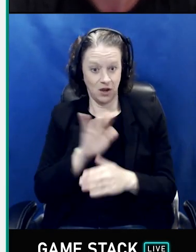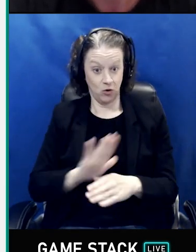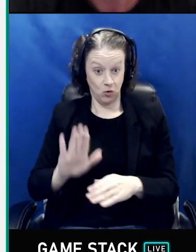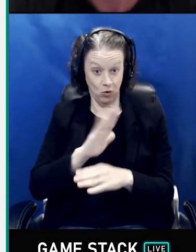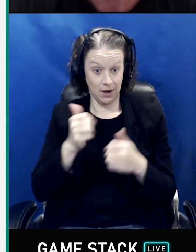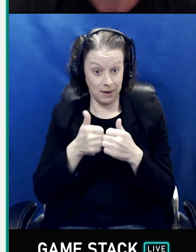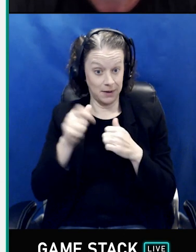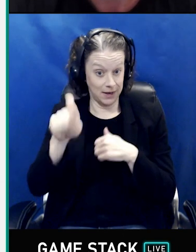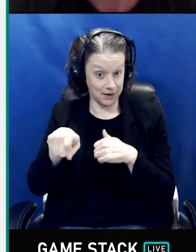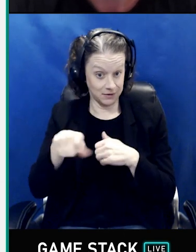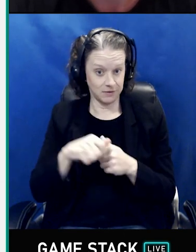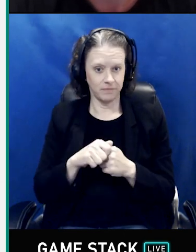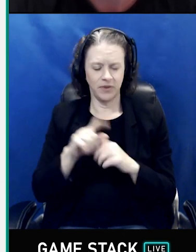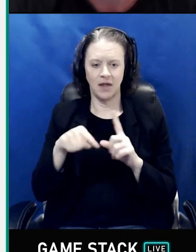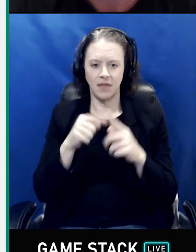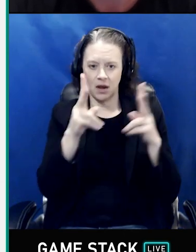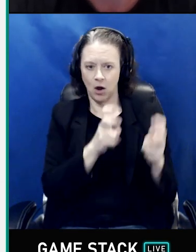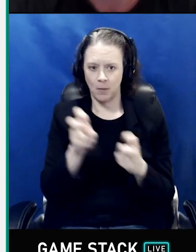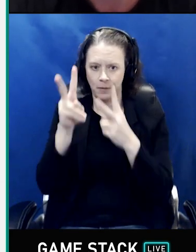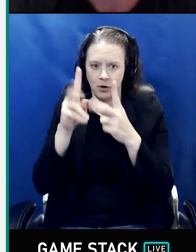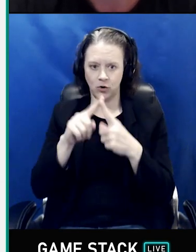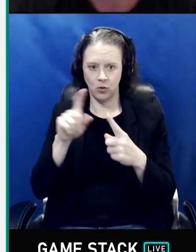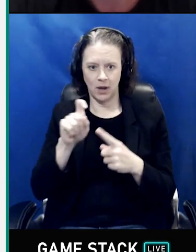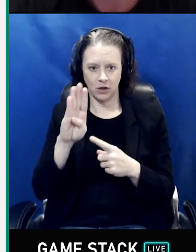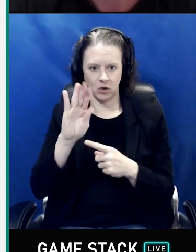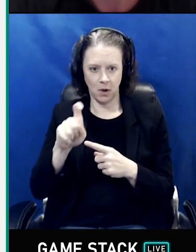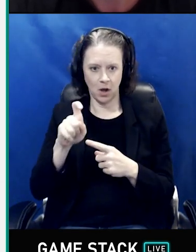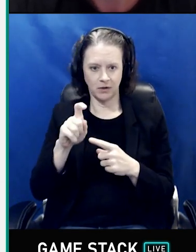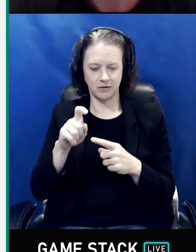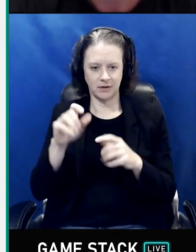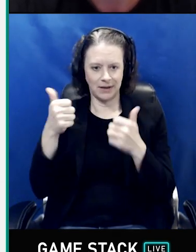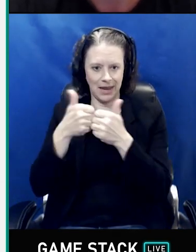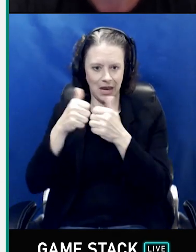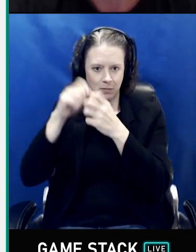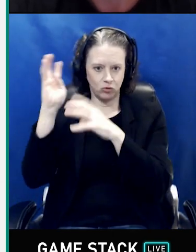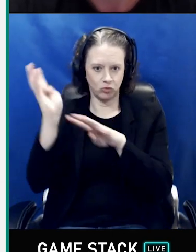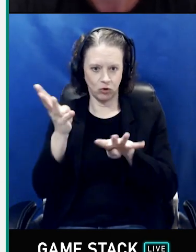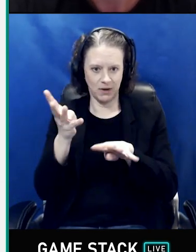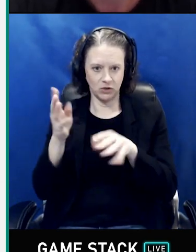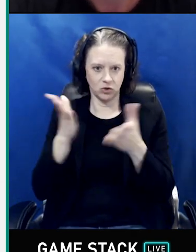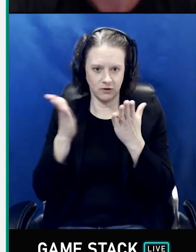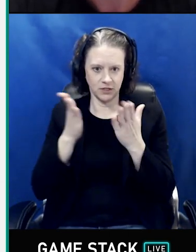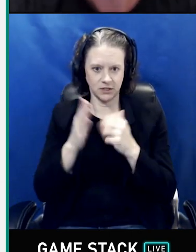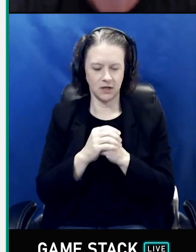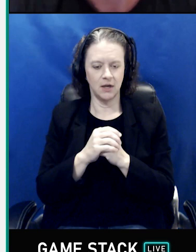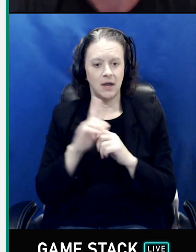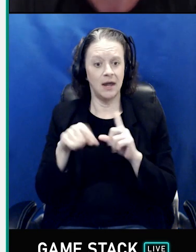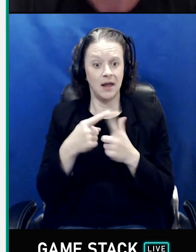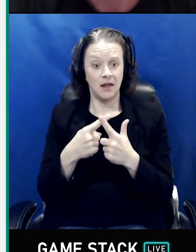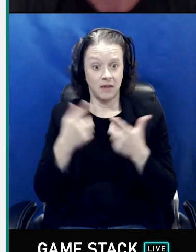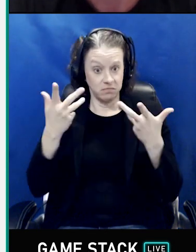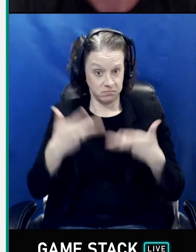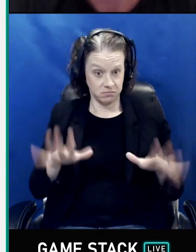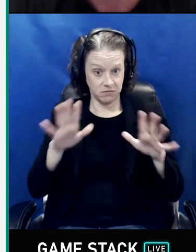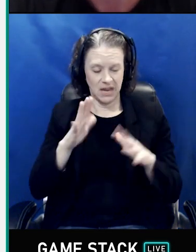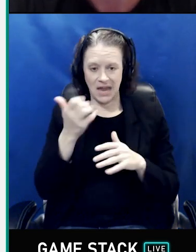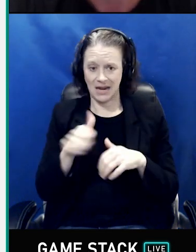Then you upload them to the Xbox Game Streaming service. After you've done this, any time the Xbox Game Streaming applications